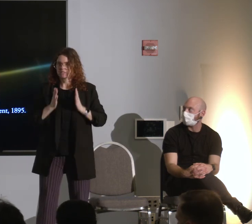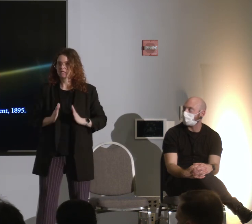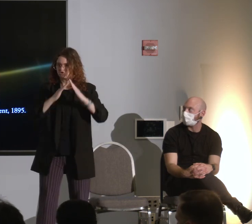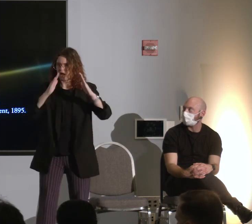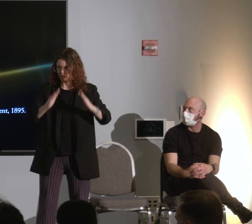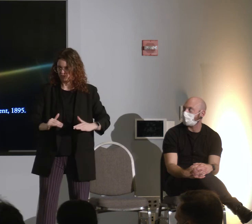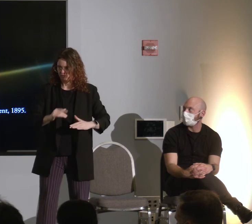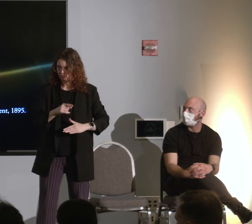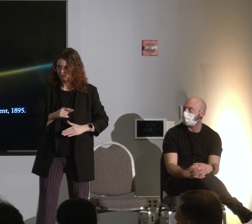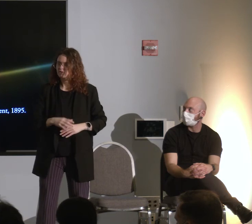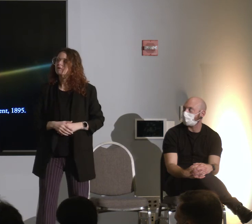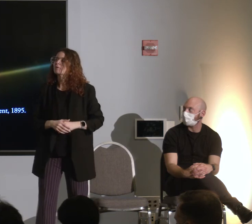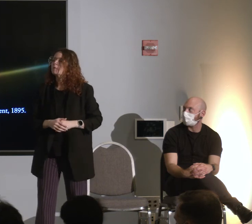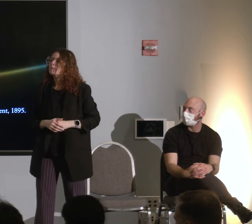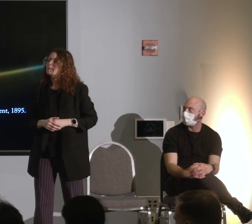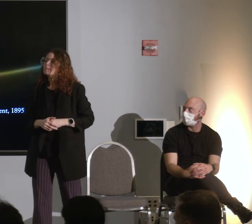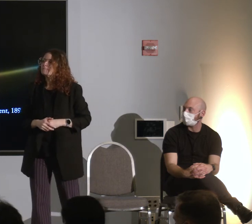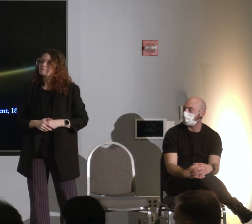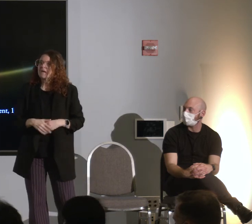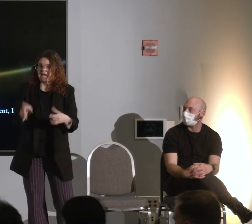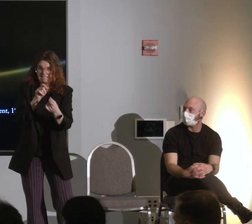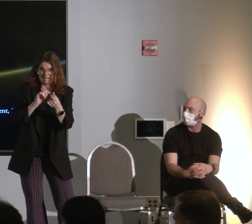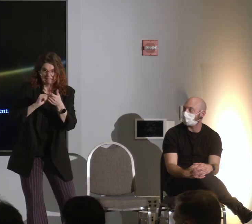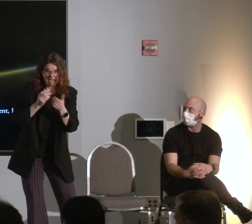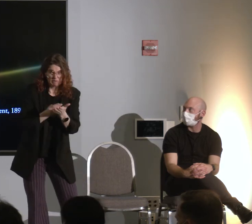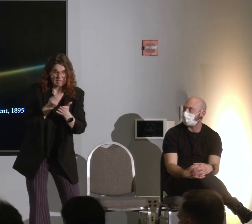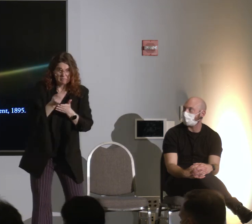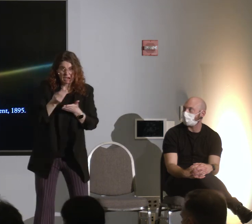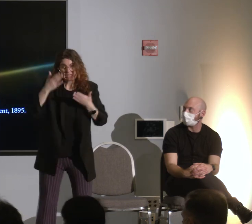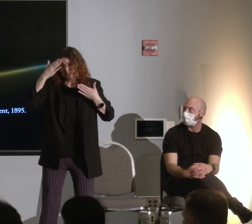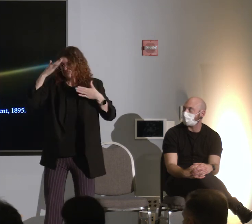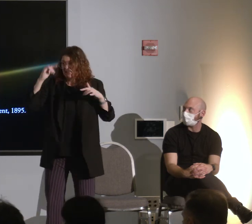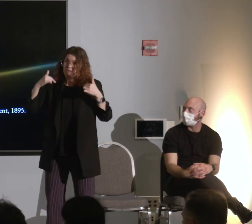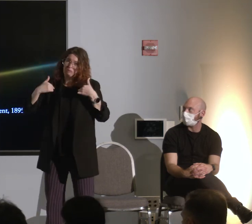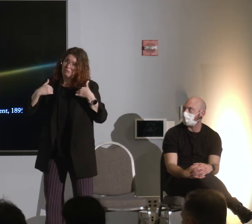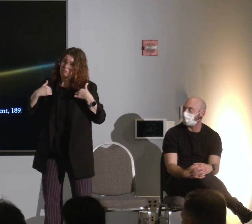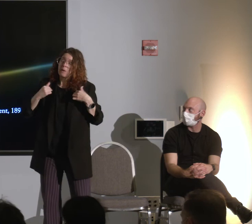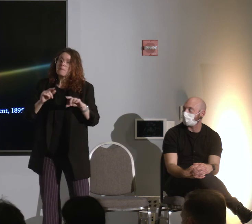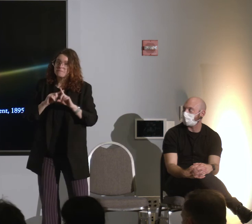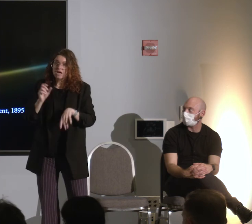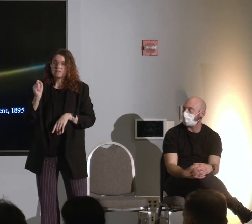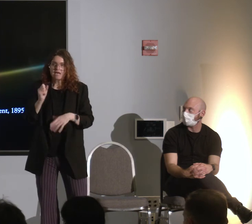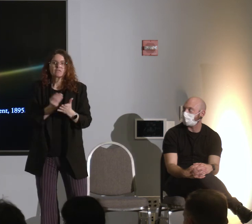And exactly how the purchase arrangement was done, I don't know. But it was a buy and sell.